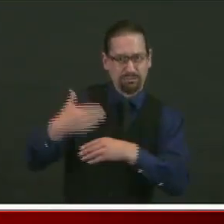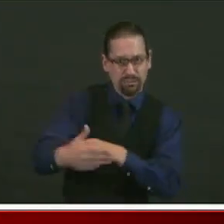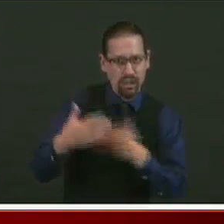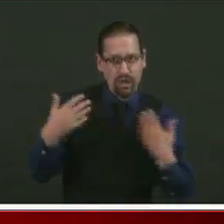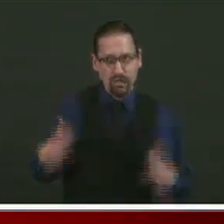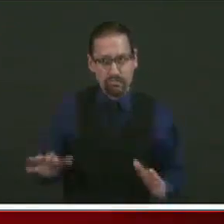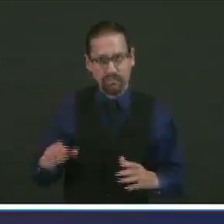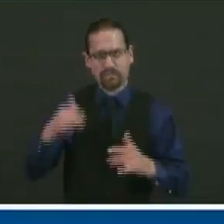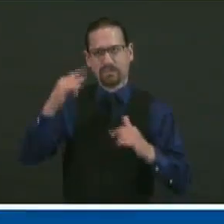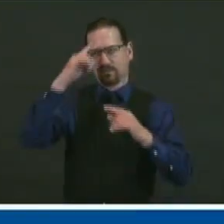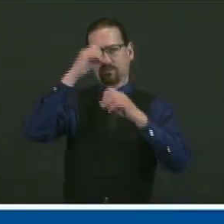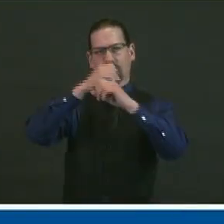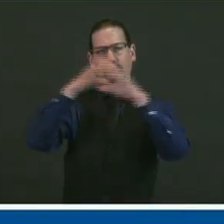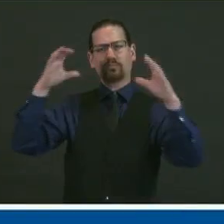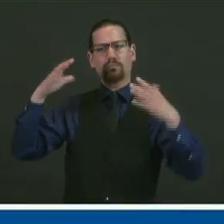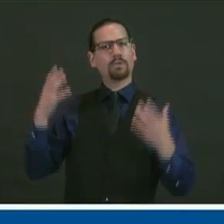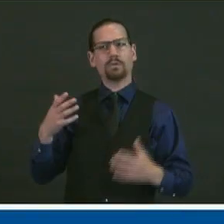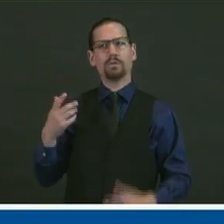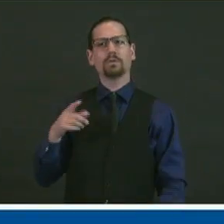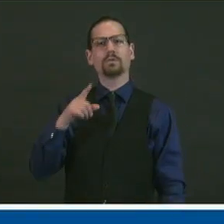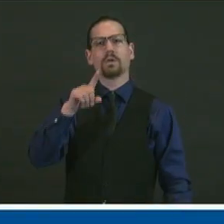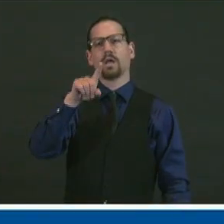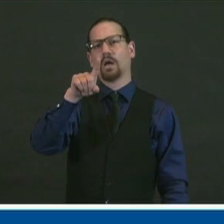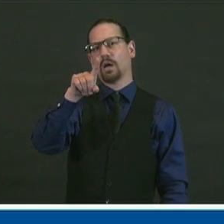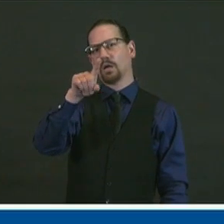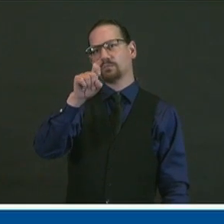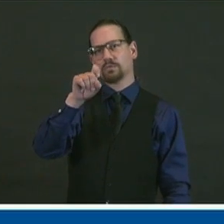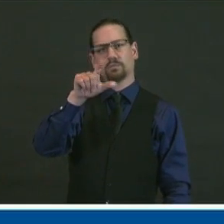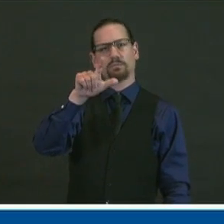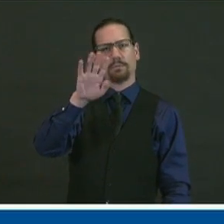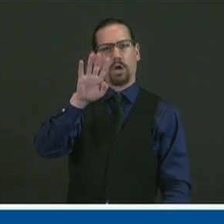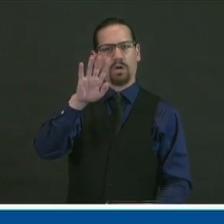DAY 151 FOR THE PLANET DAY 89 FOR RHODE ISLAND. THEY WON 51 FOR THE PLANET.